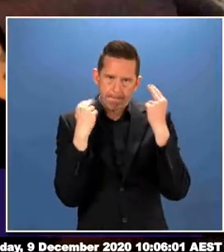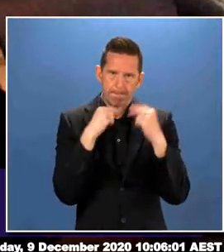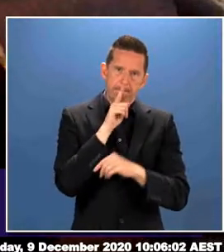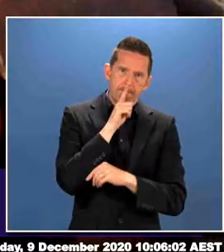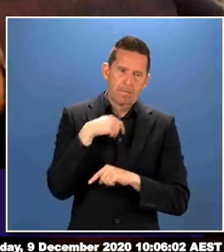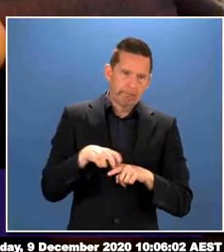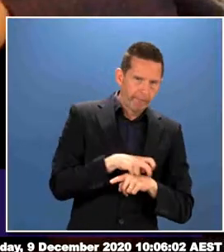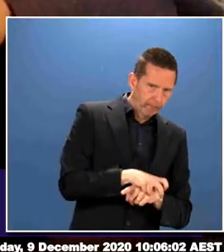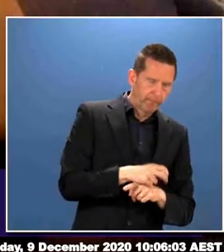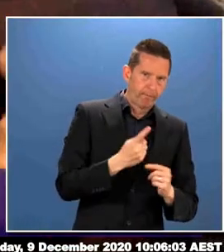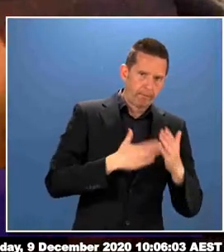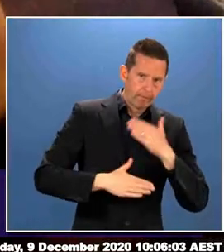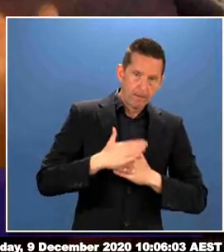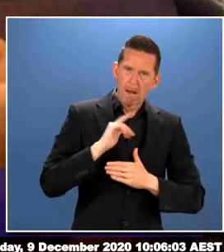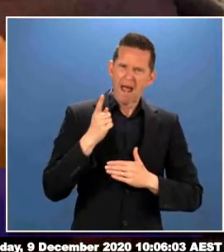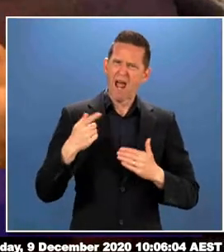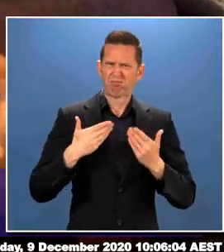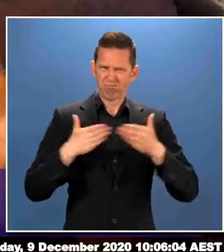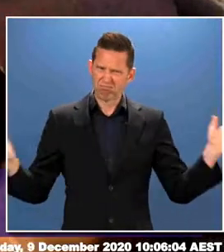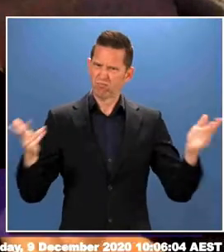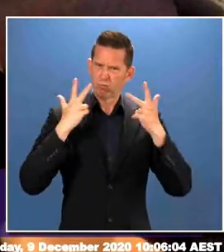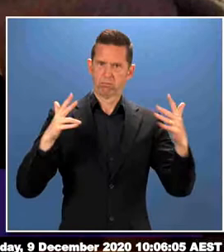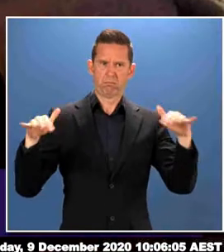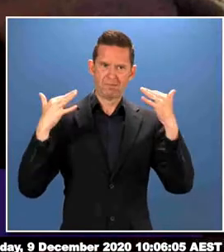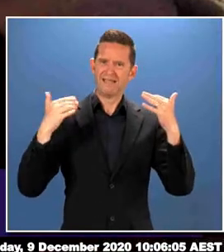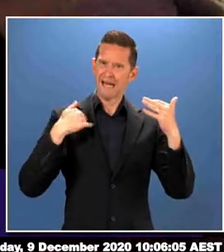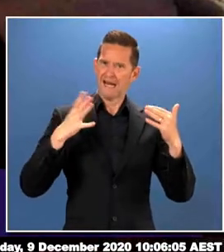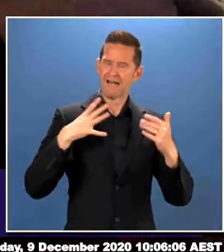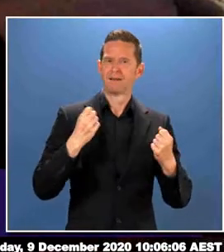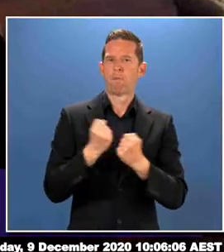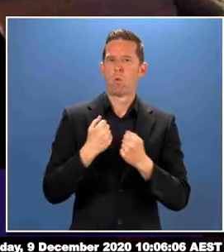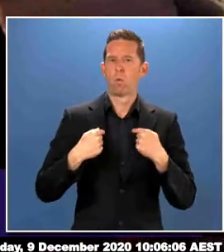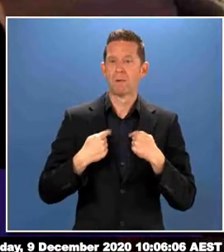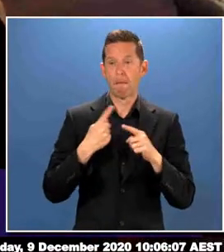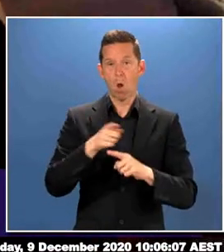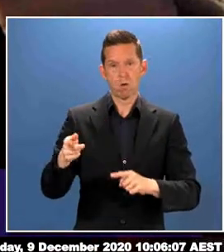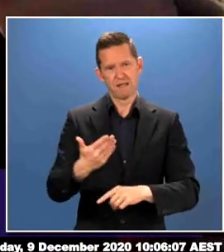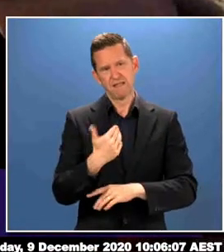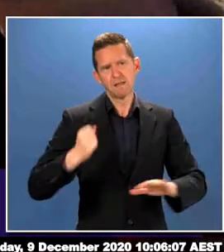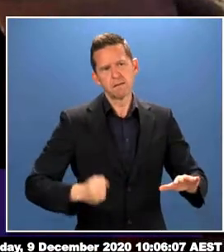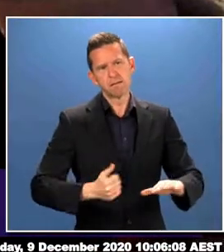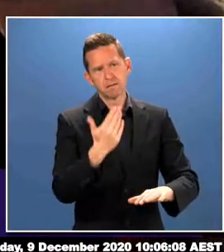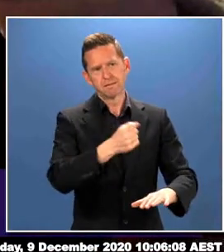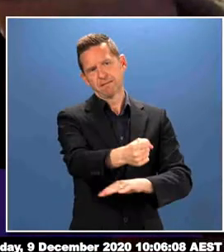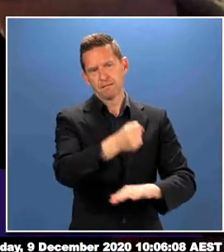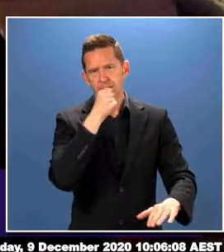but need support to do that. They really want to be handed the microphone and they are proud of